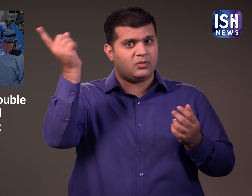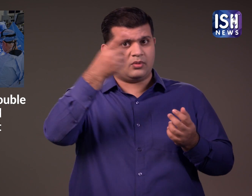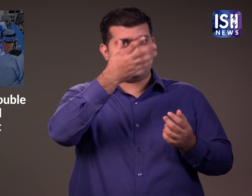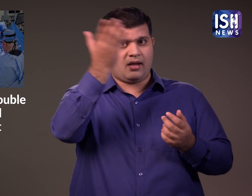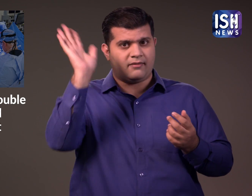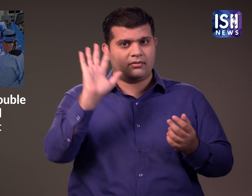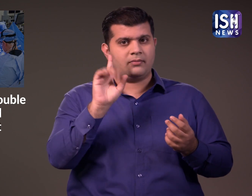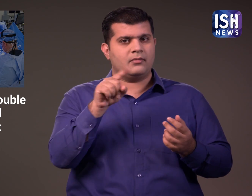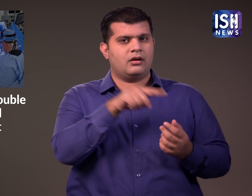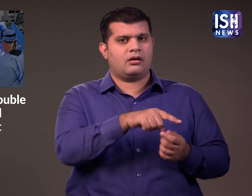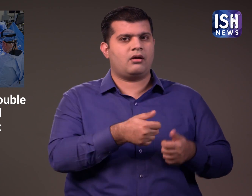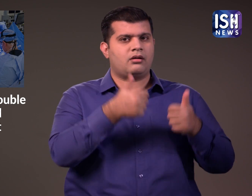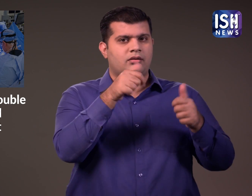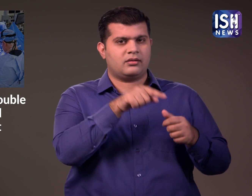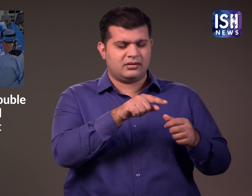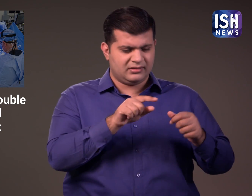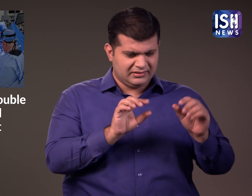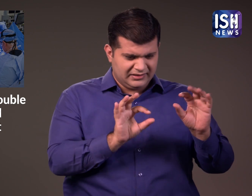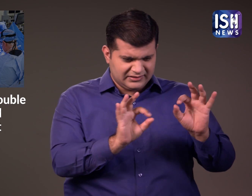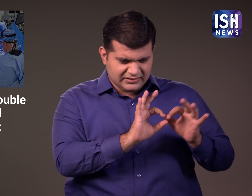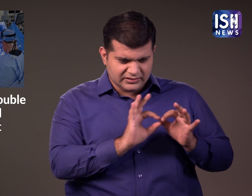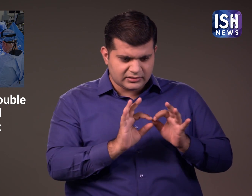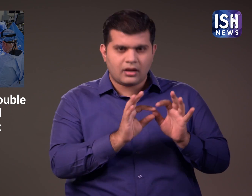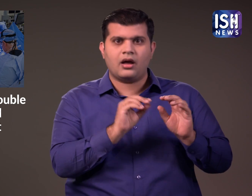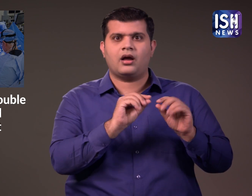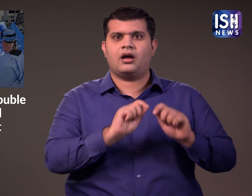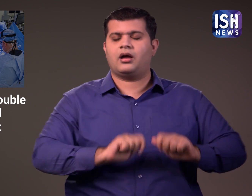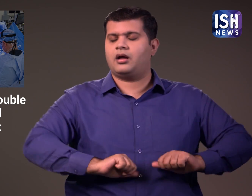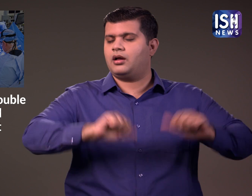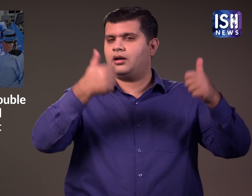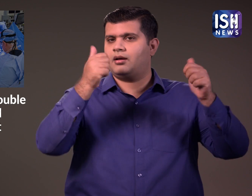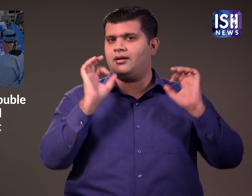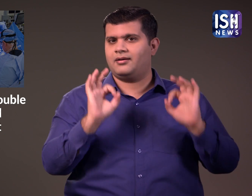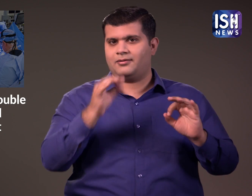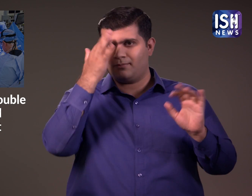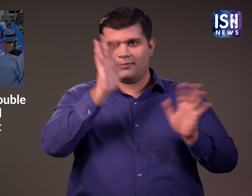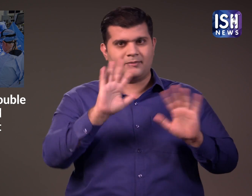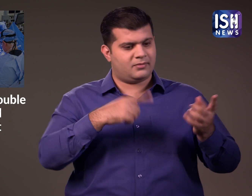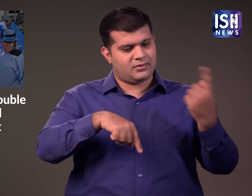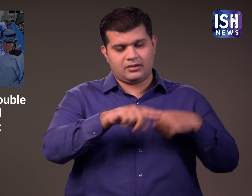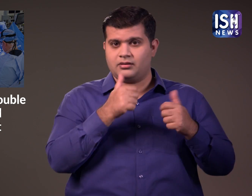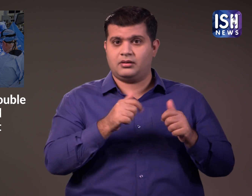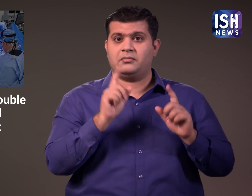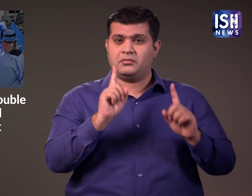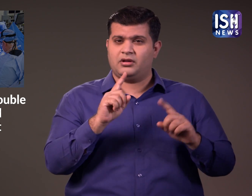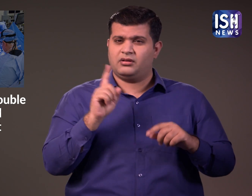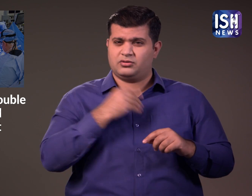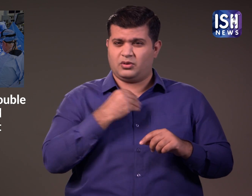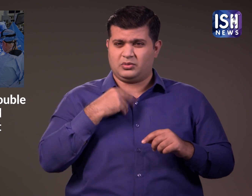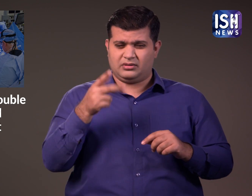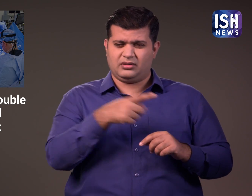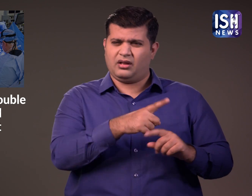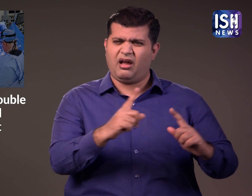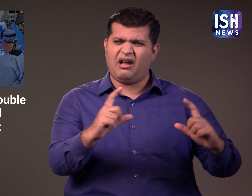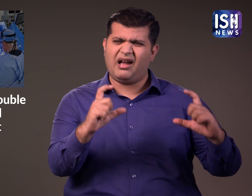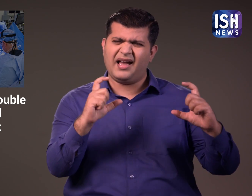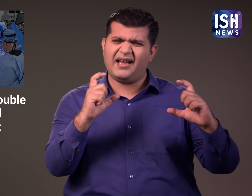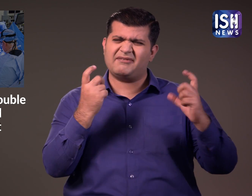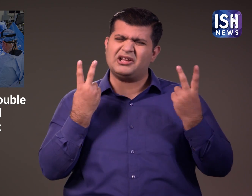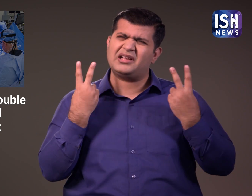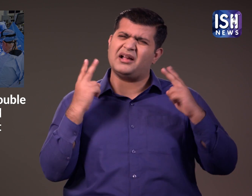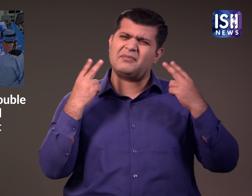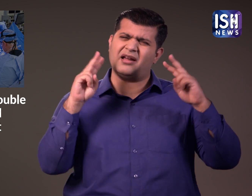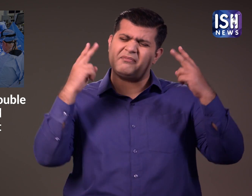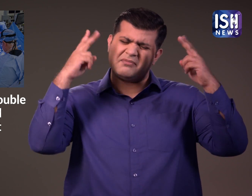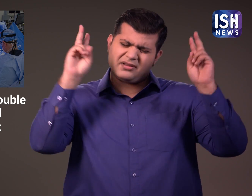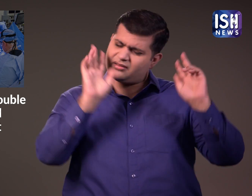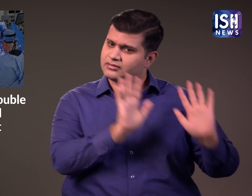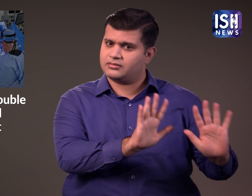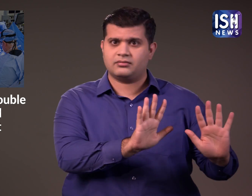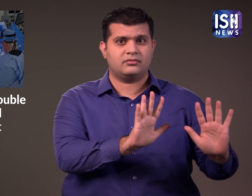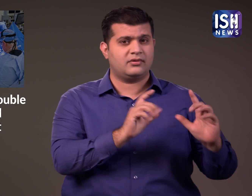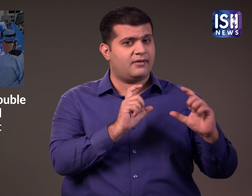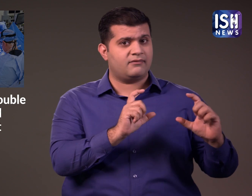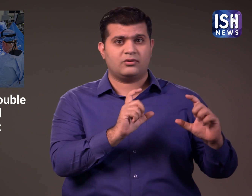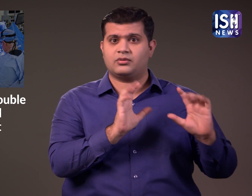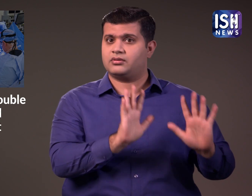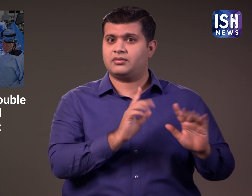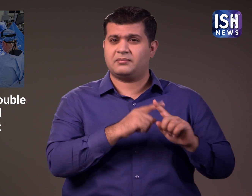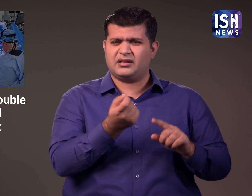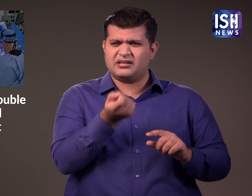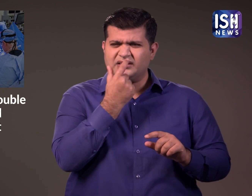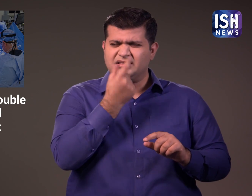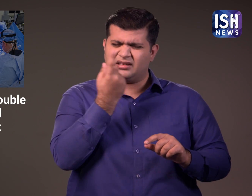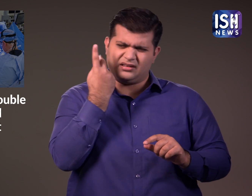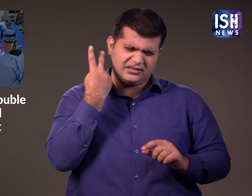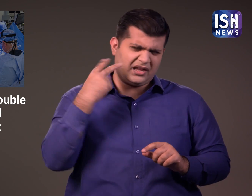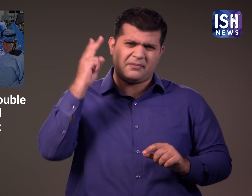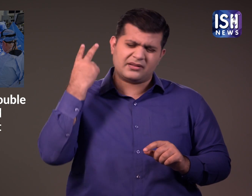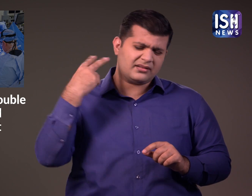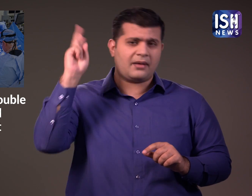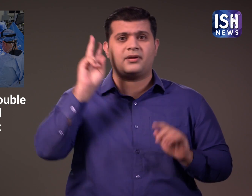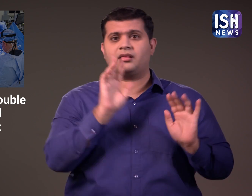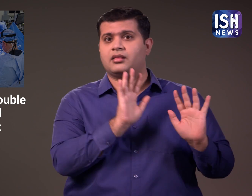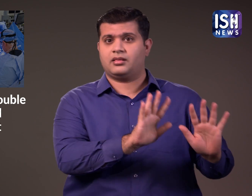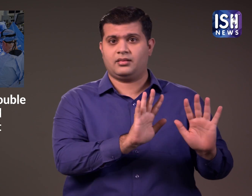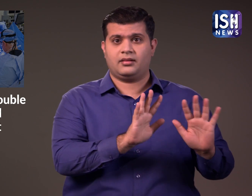The surgery was successful. But doctors had to take a lot of care and he was put on a lot of medication.